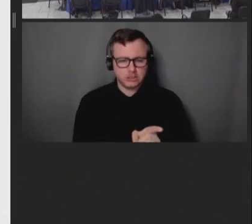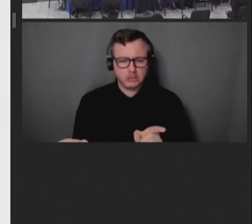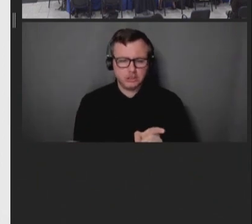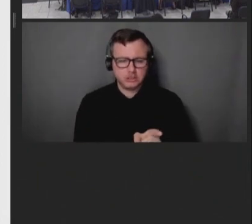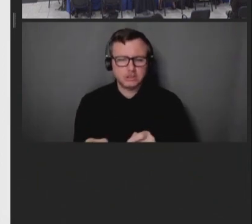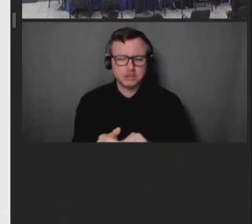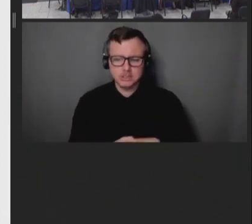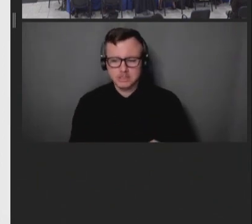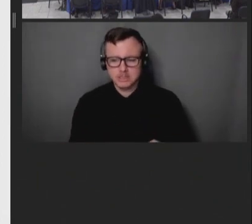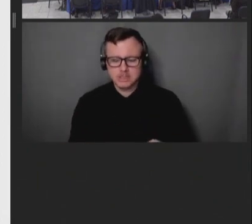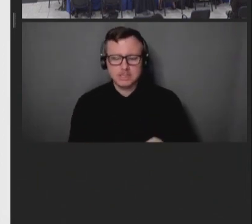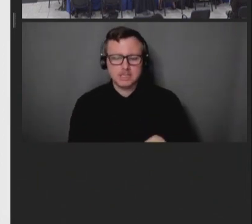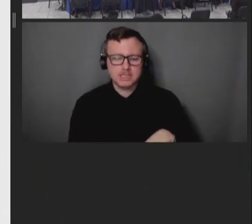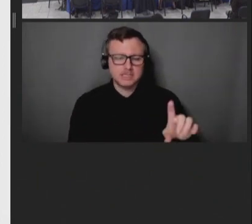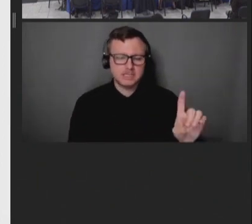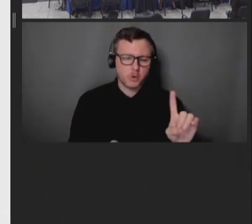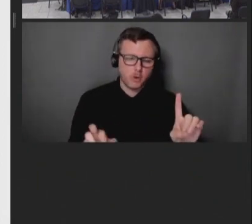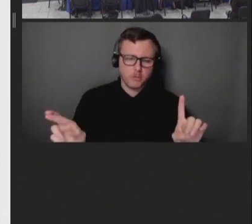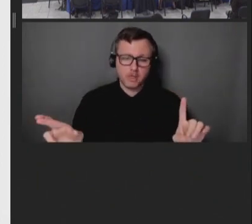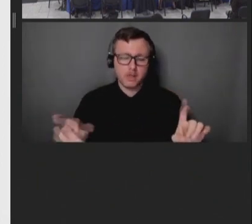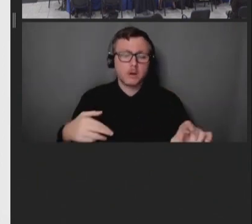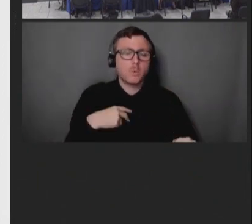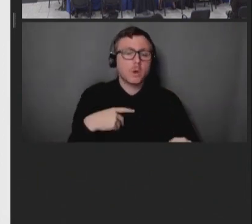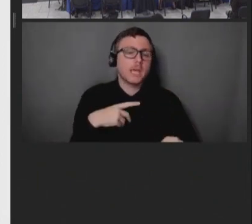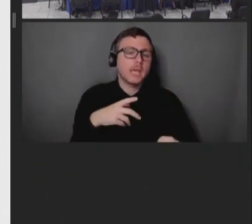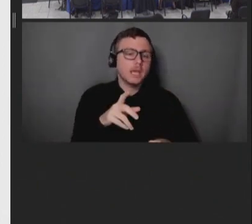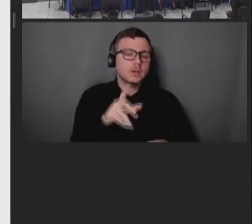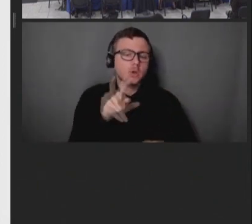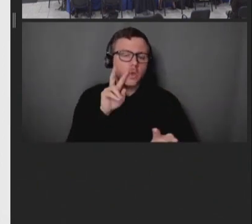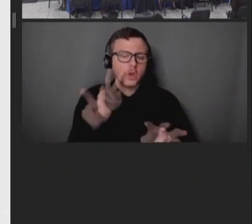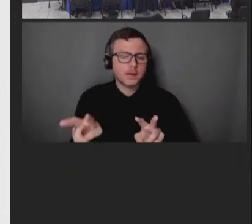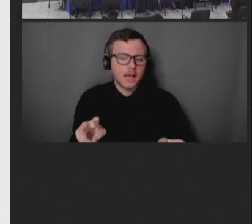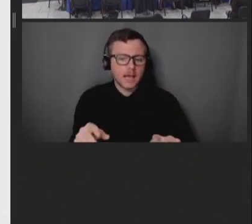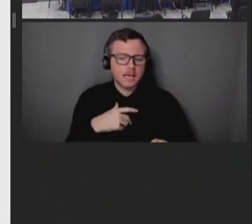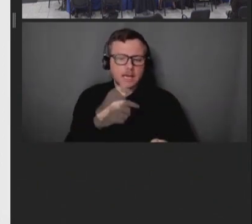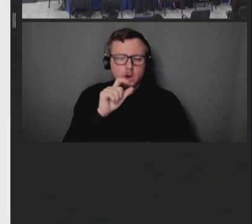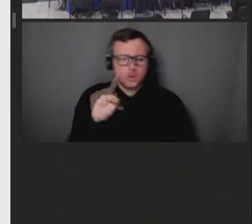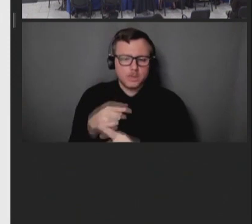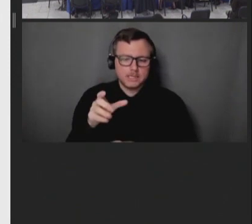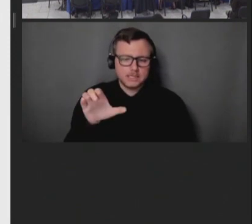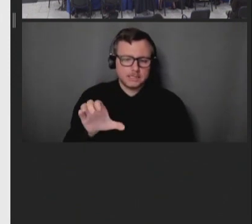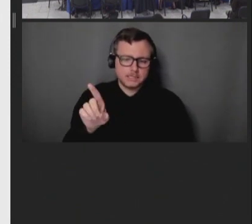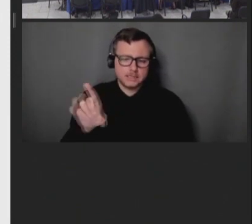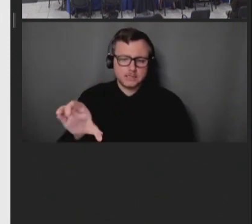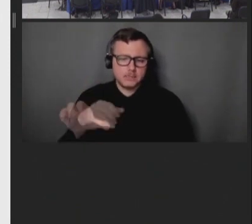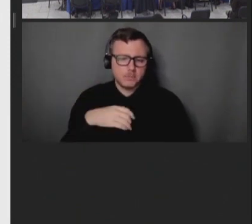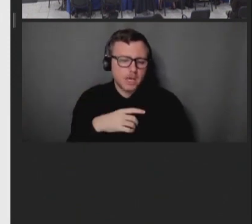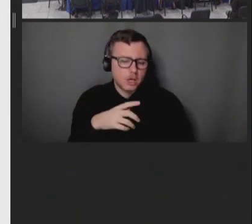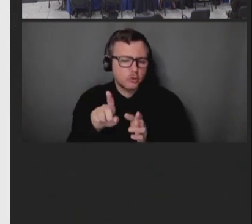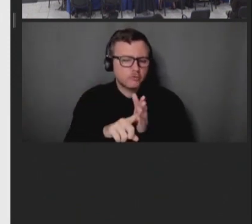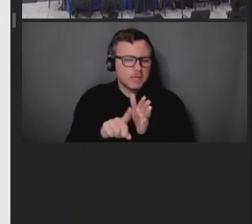you know, we also looked at, not just at CDC, but also did some research as far as other data